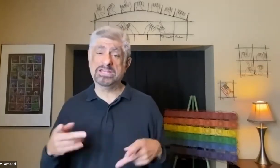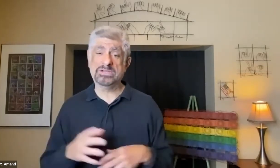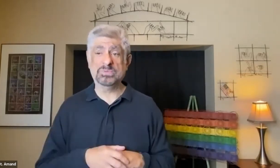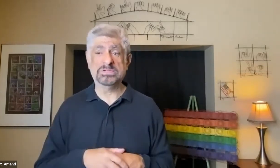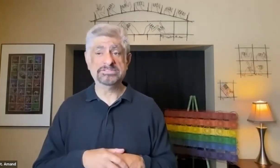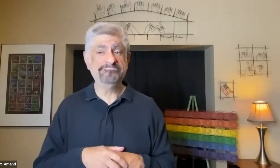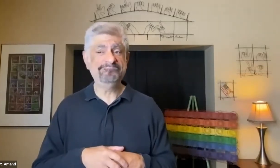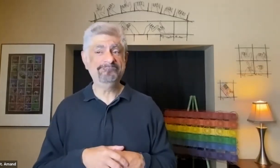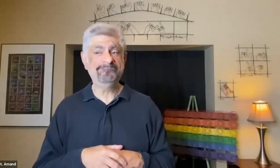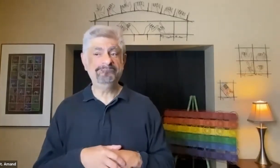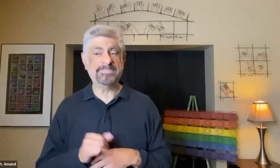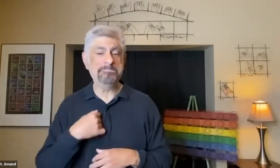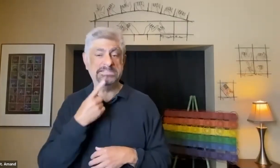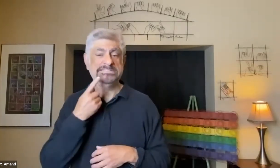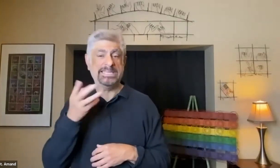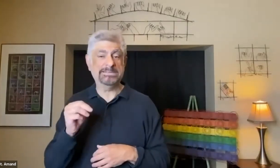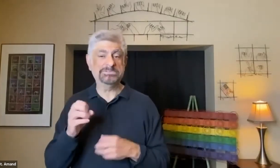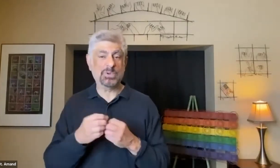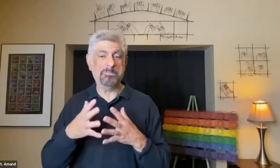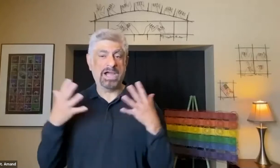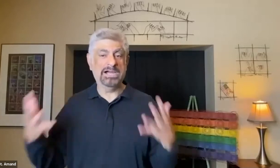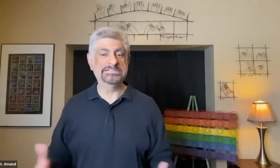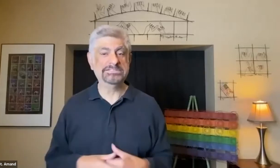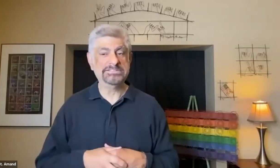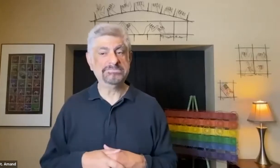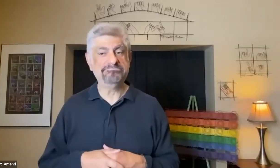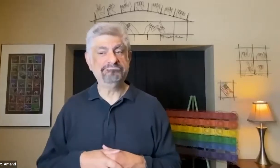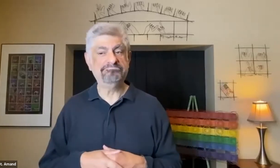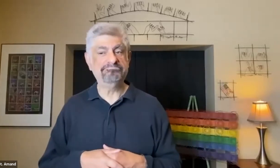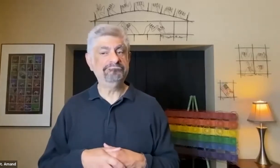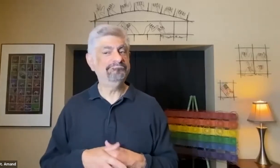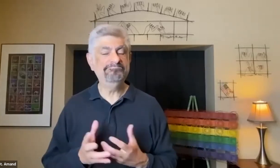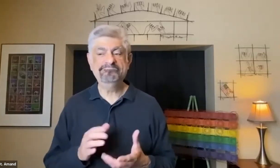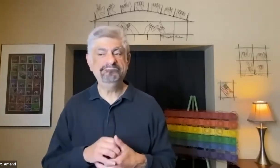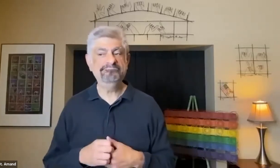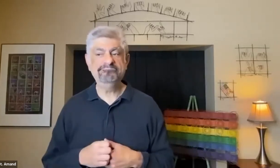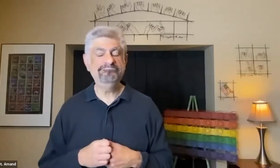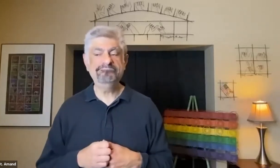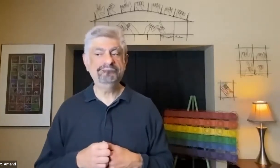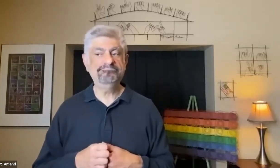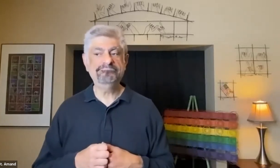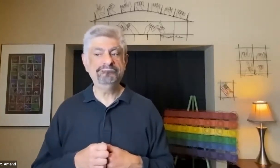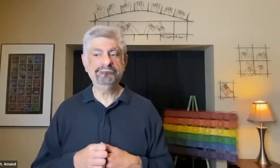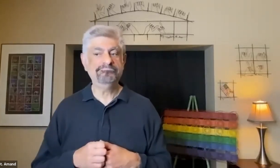for his move to Palm Springs. Really enjoyed that party, and I miss him so much.